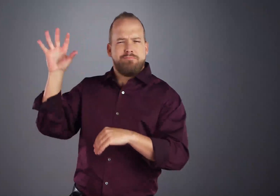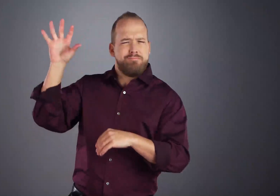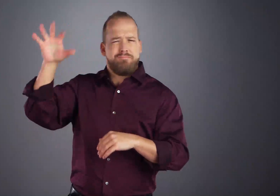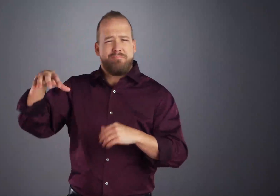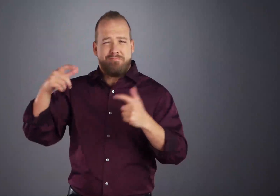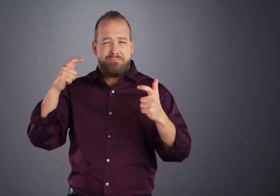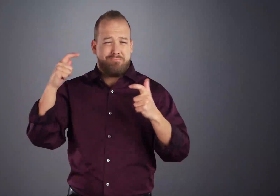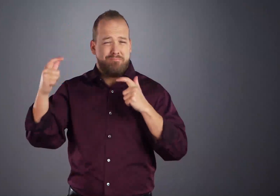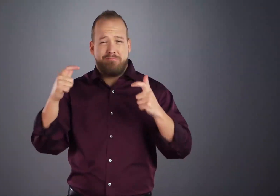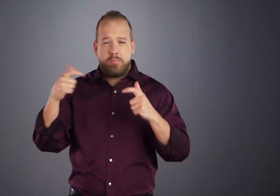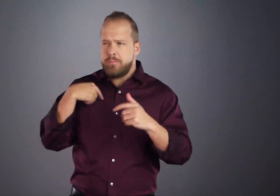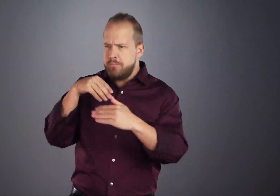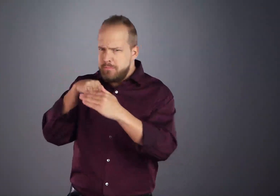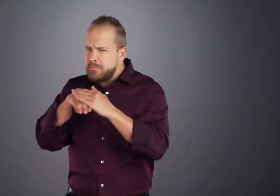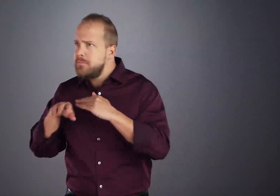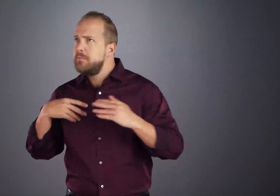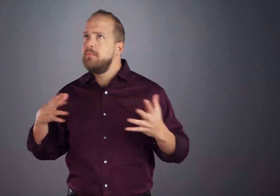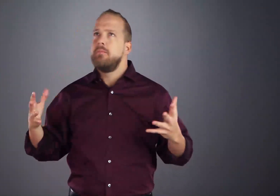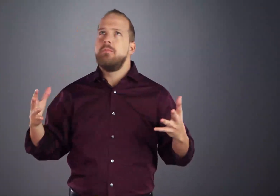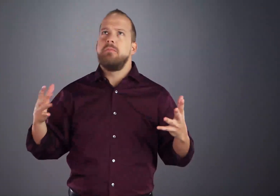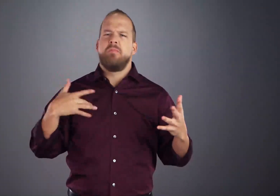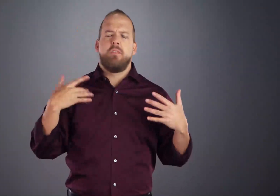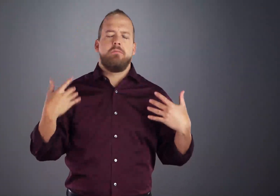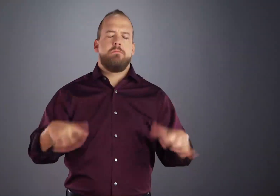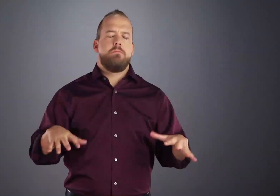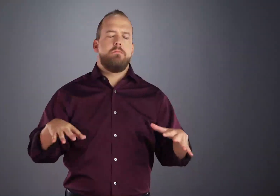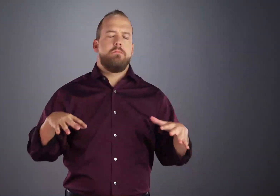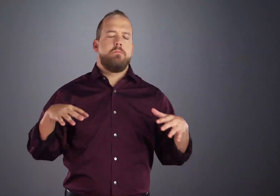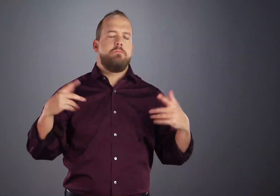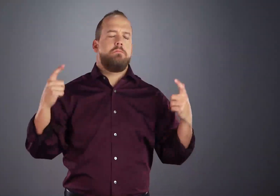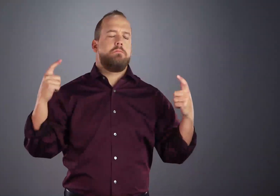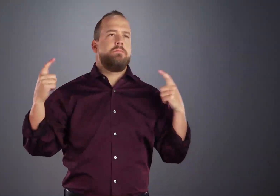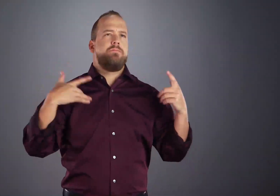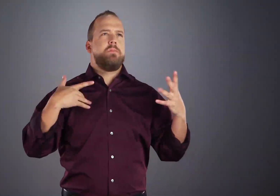Much moved, I wandered outside.